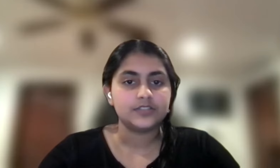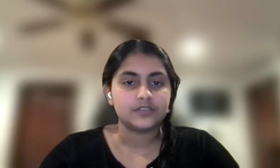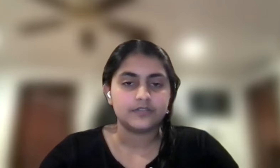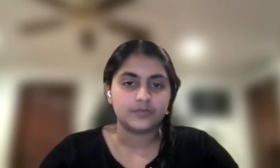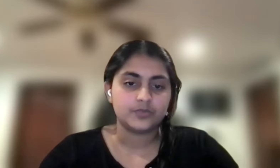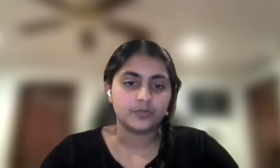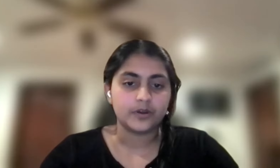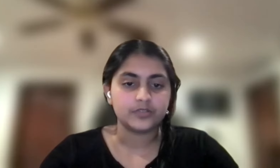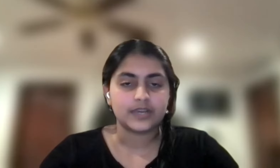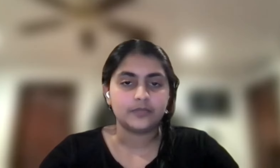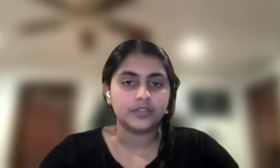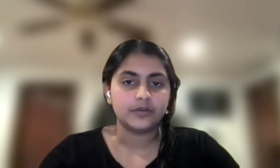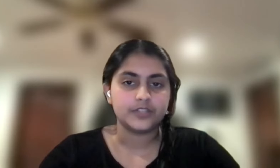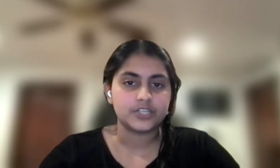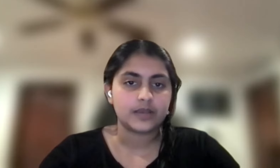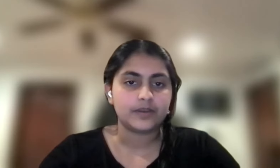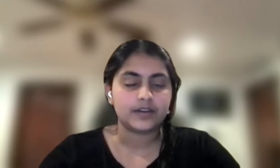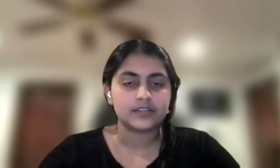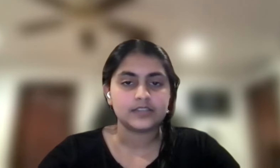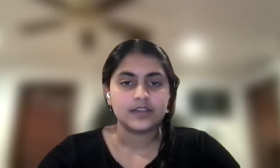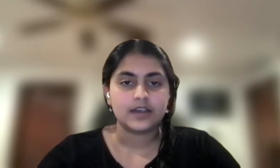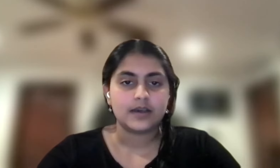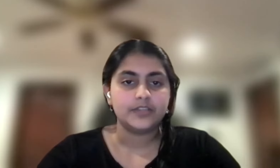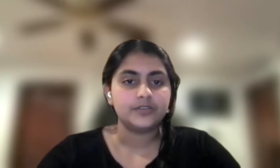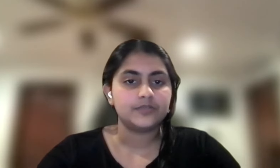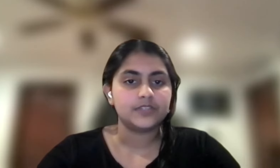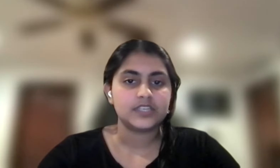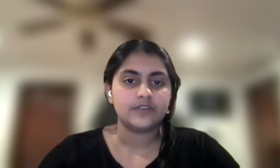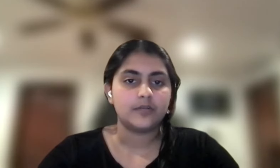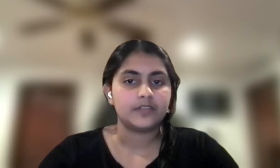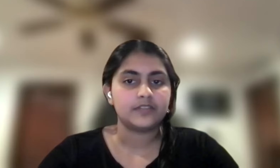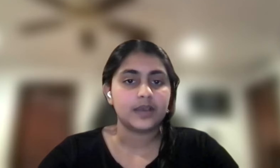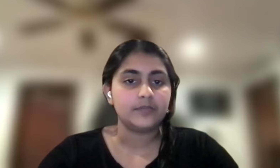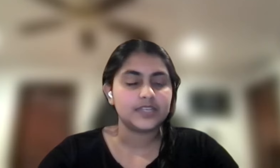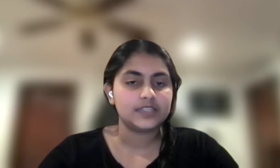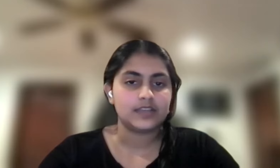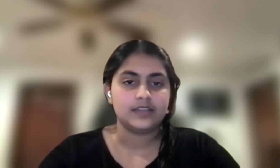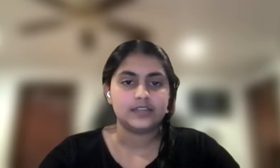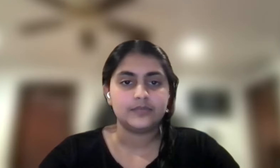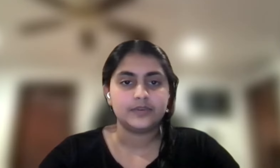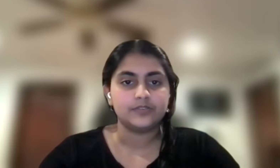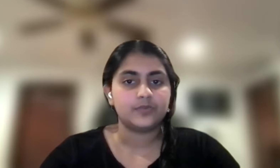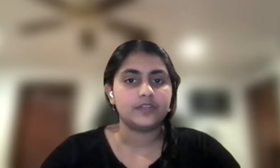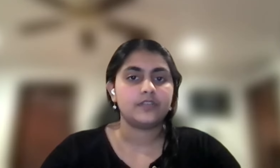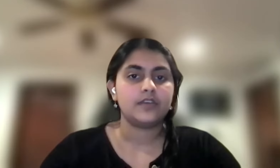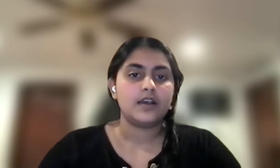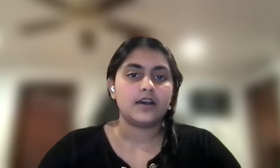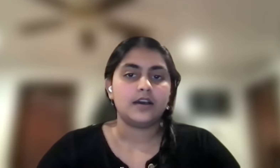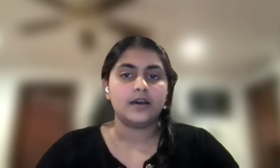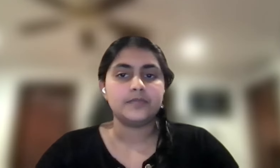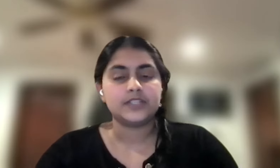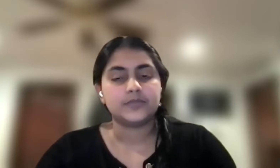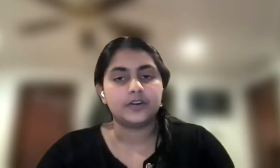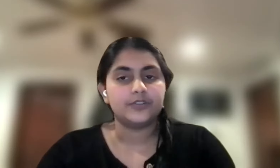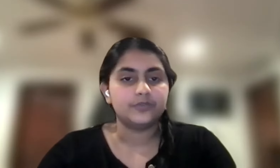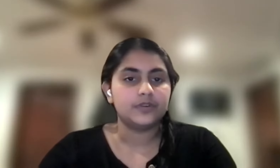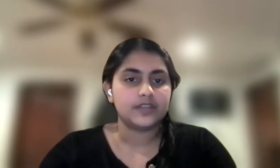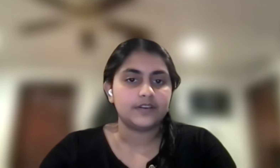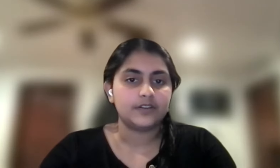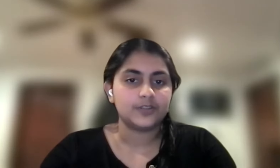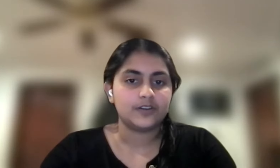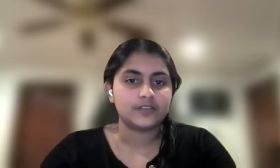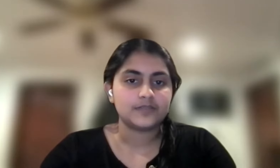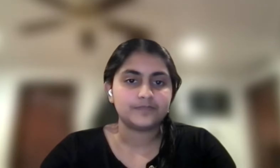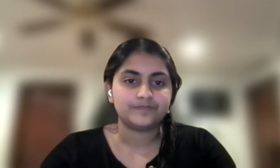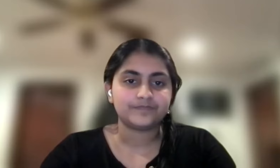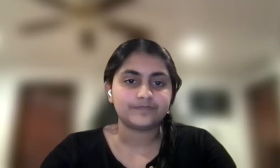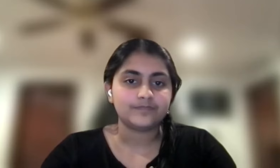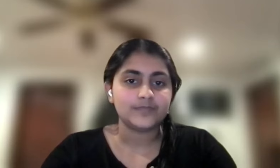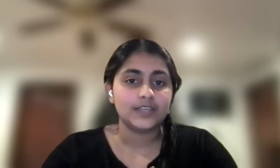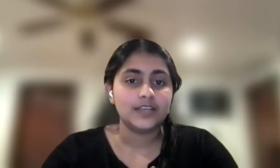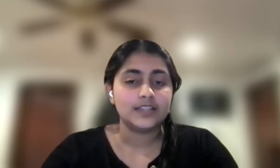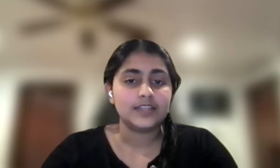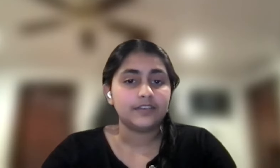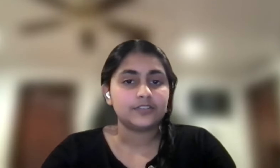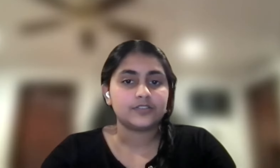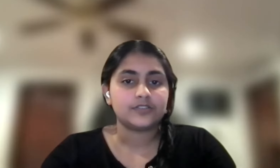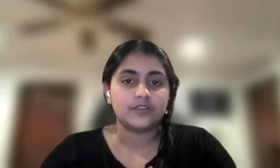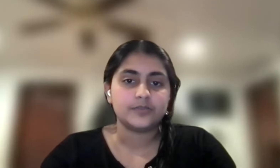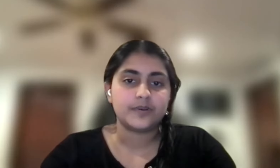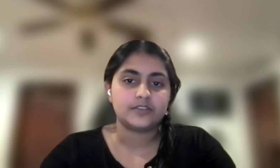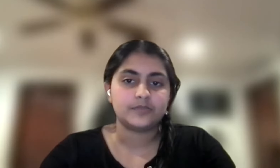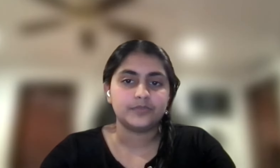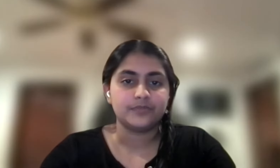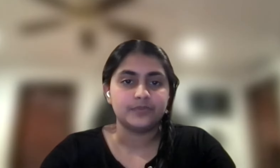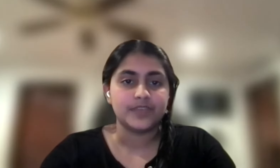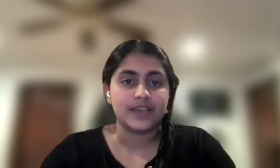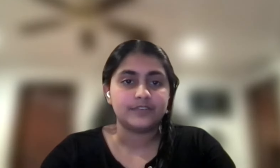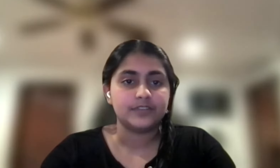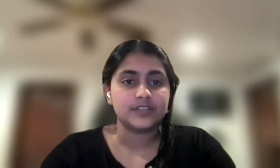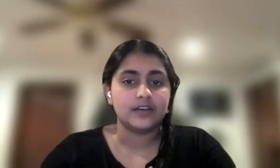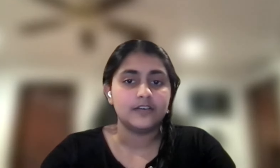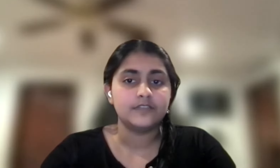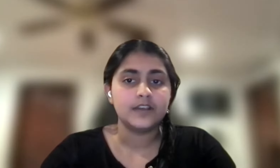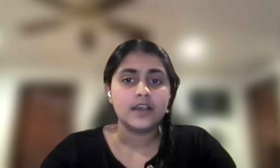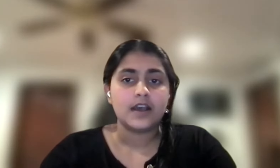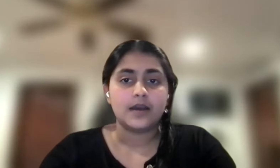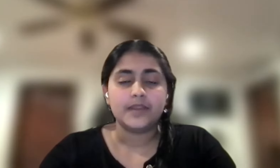Each month, the Deaf Health Talks is hosted on Zoom, where we cover a variety of health topics. So, if you're interested in receiving information about our upcoming talks,